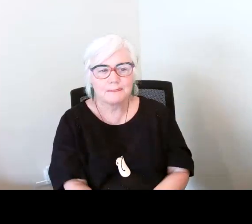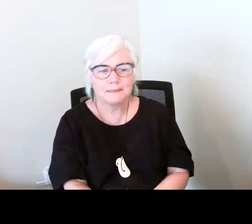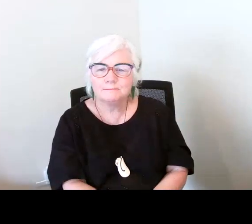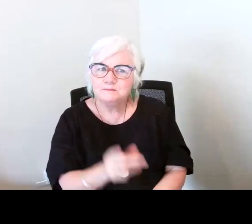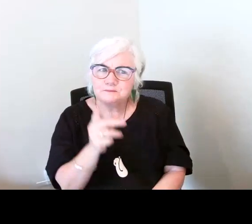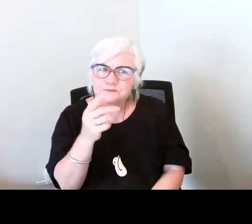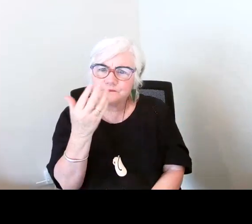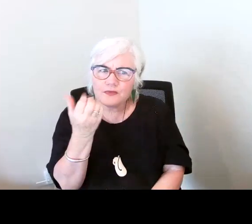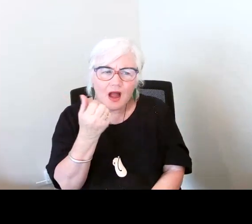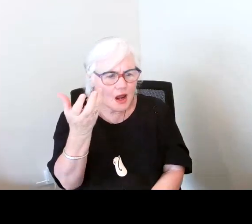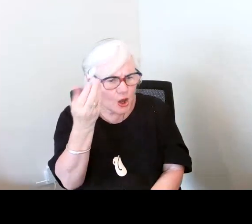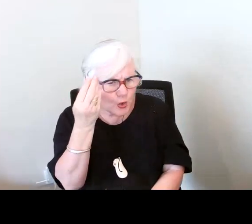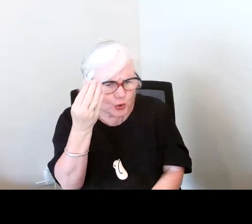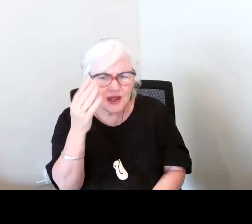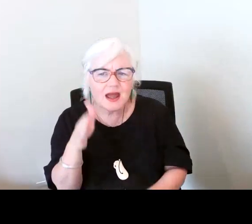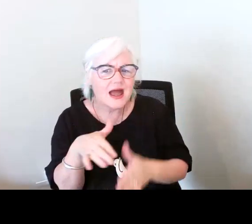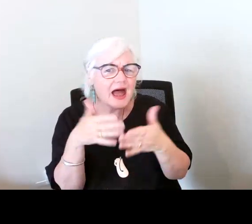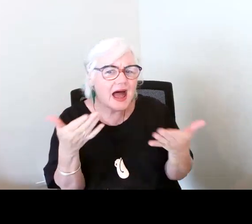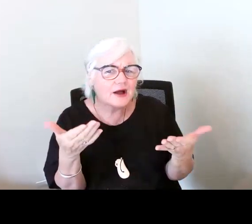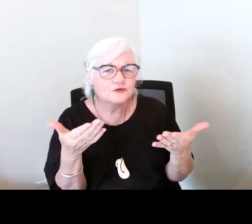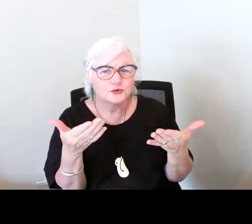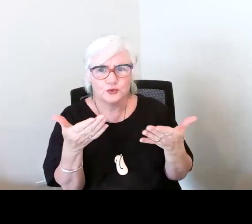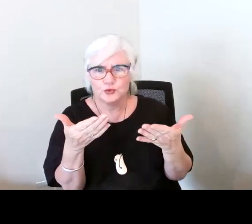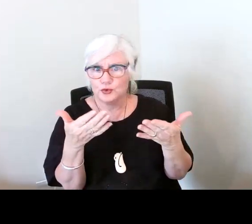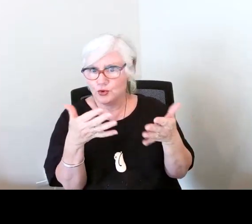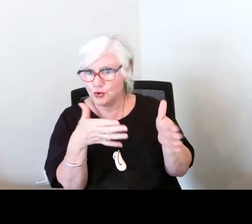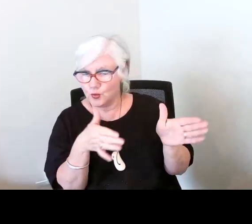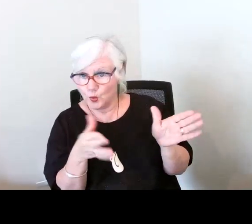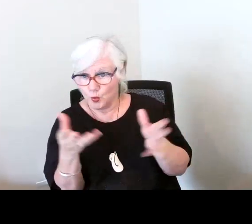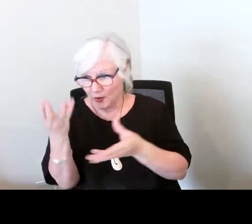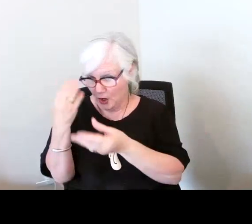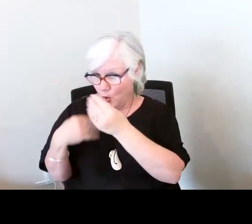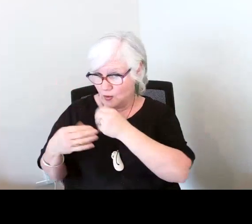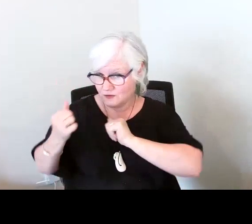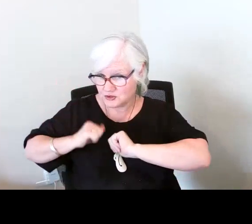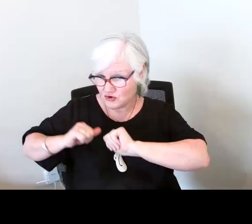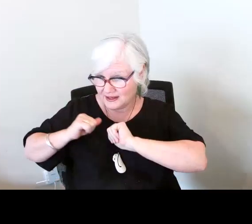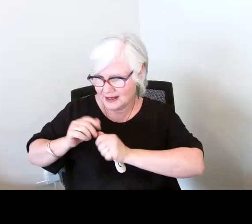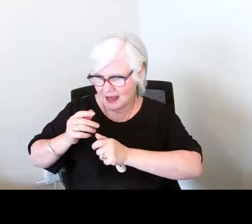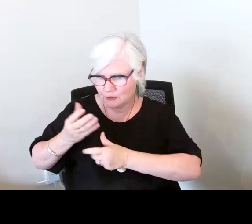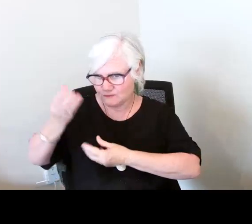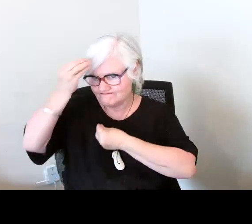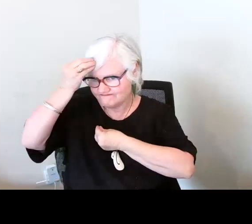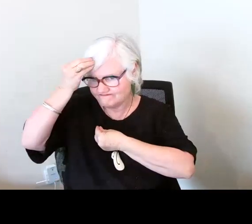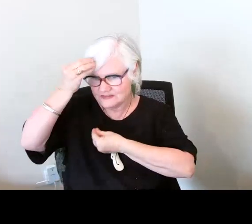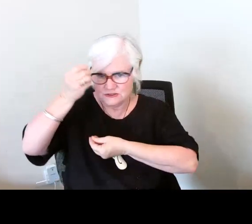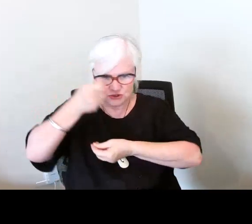I learned how to adapt the pathways that we learned during the training. Mainly with our